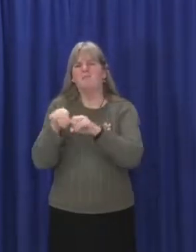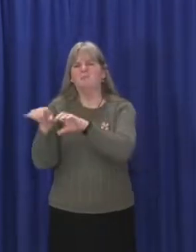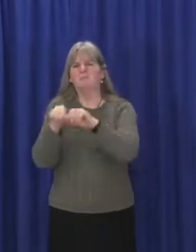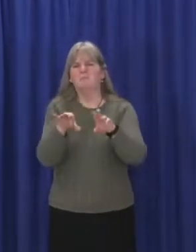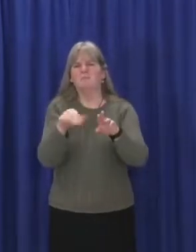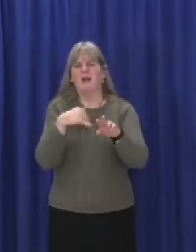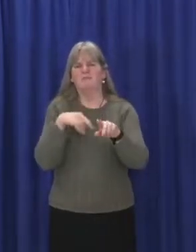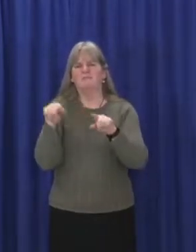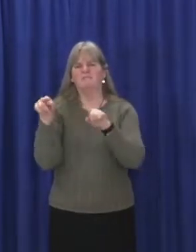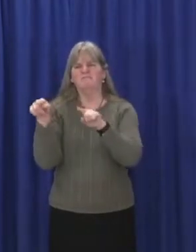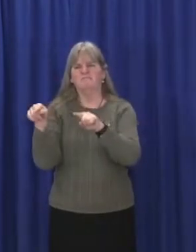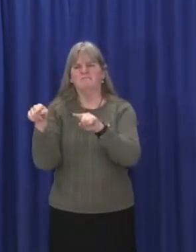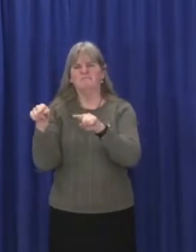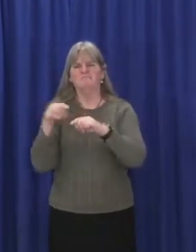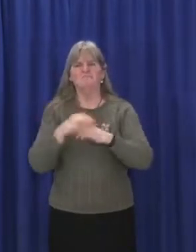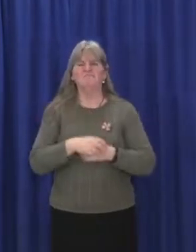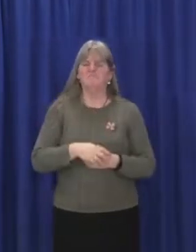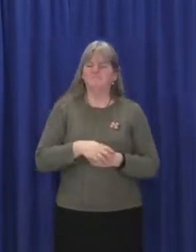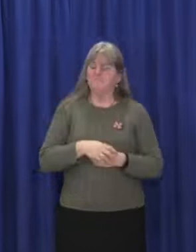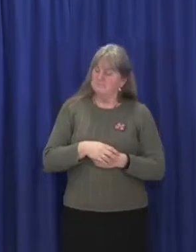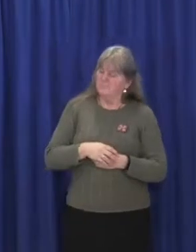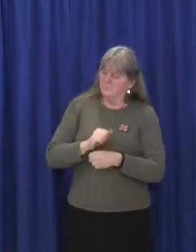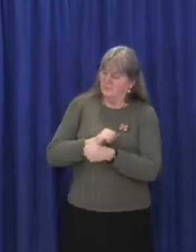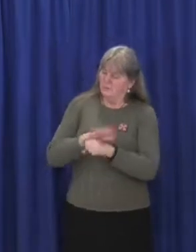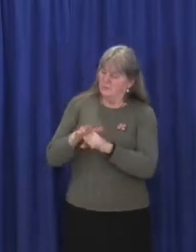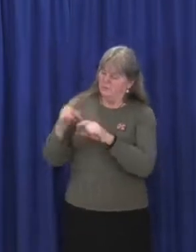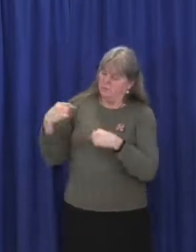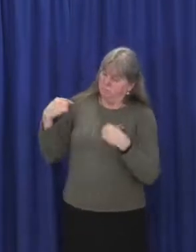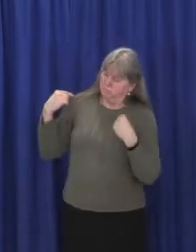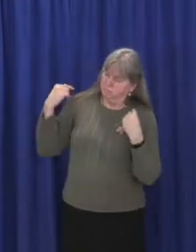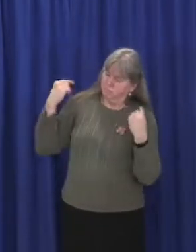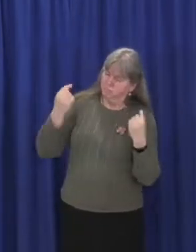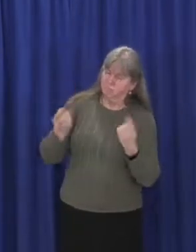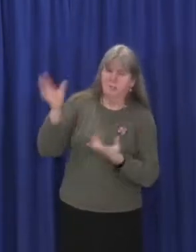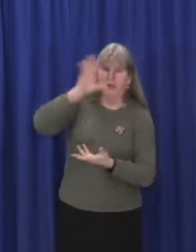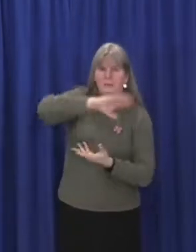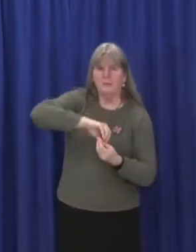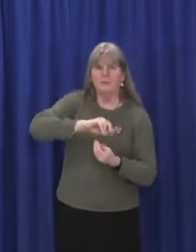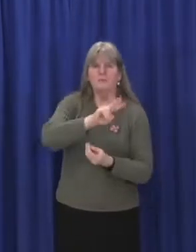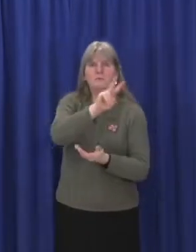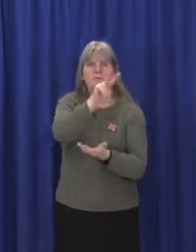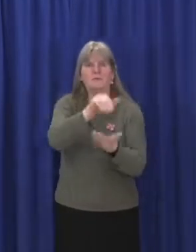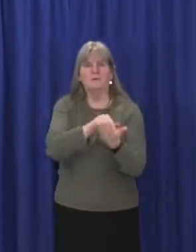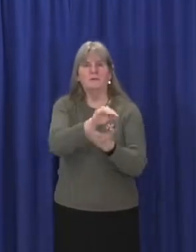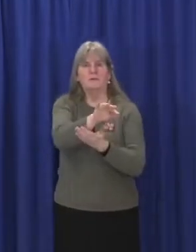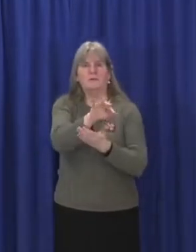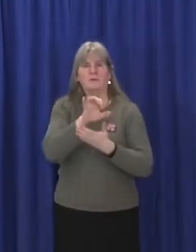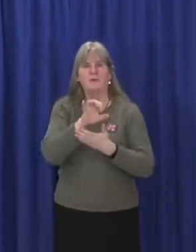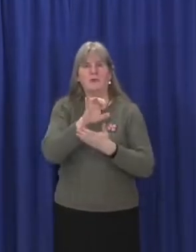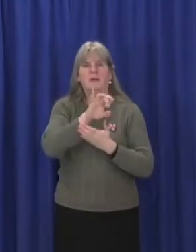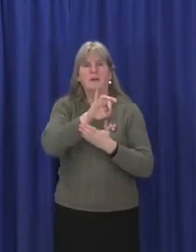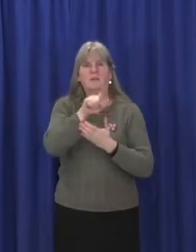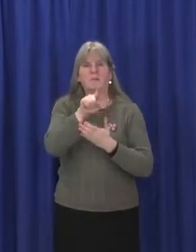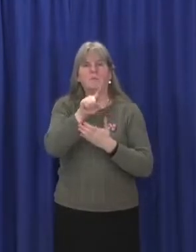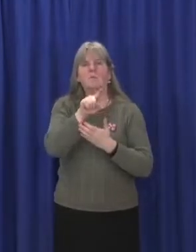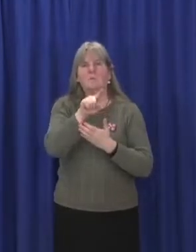Over the course of the pandemic, there have been a total of 2981